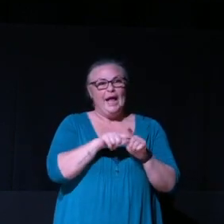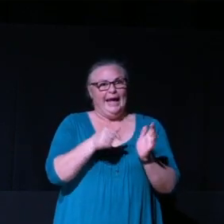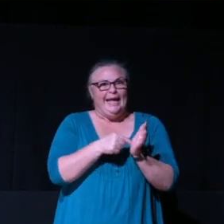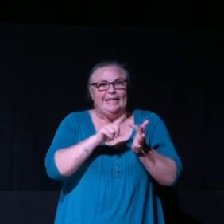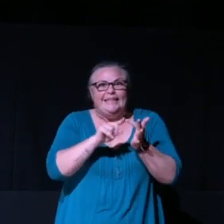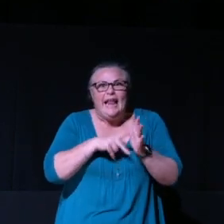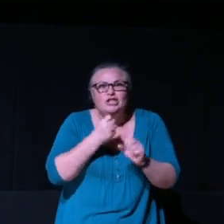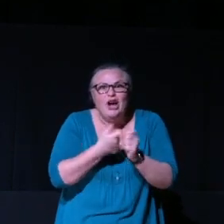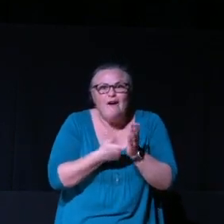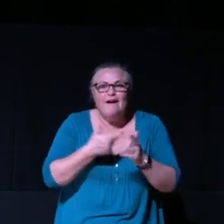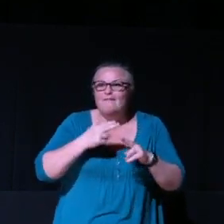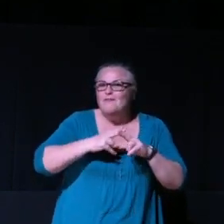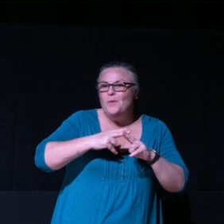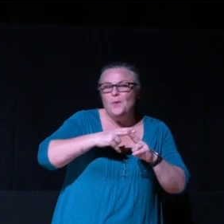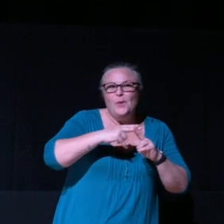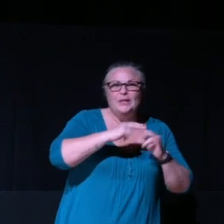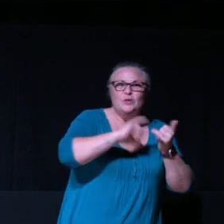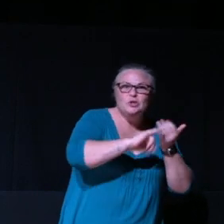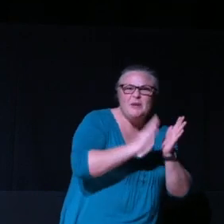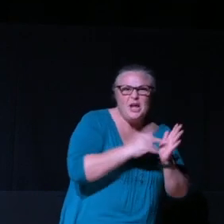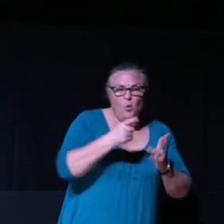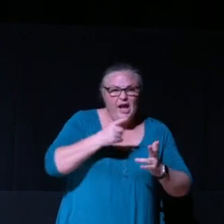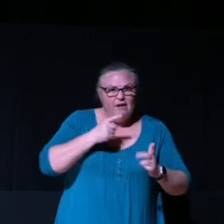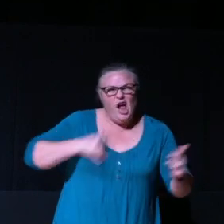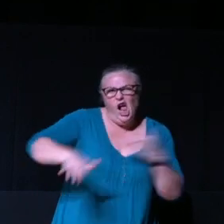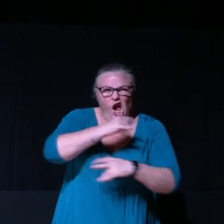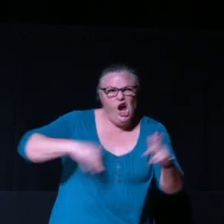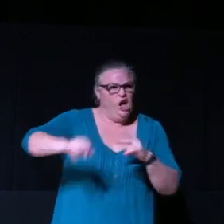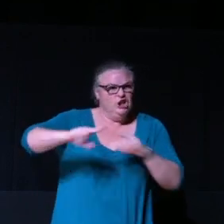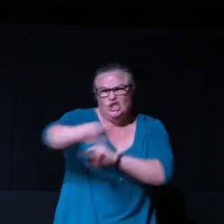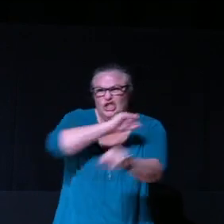racing around our body and we're just sort of we don't really know what we're doing. And I do think that we're